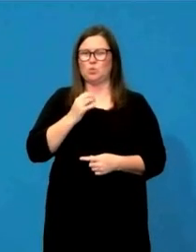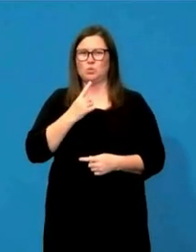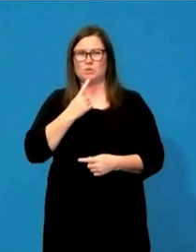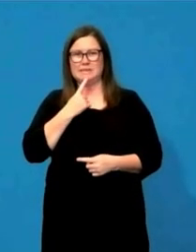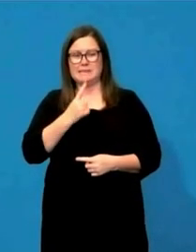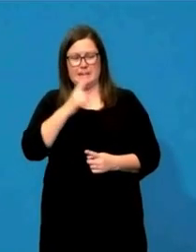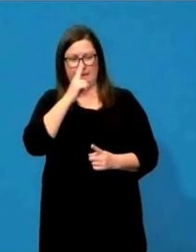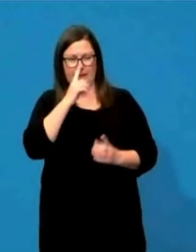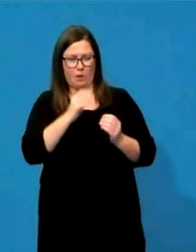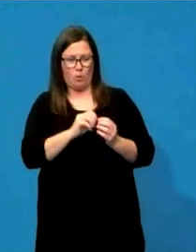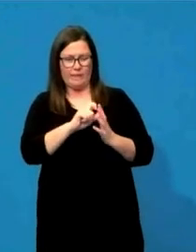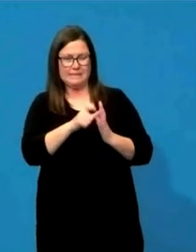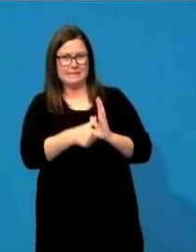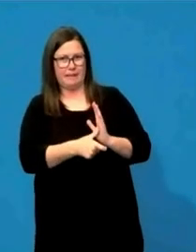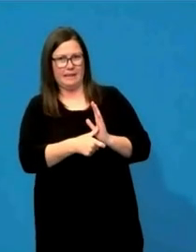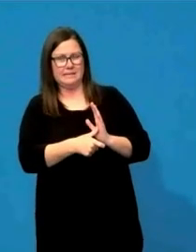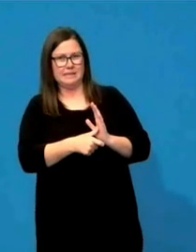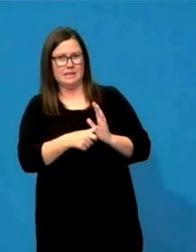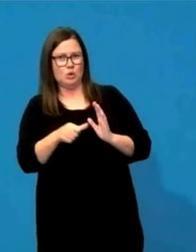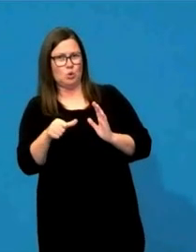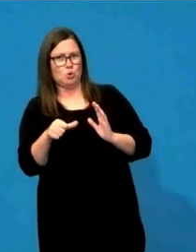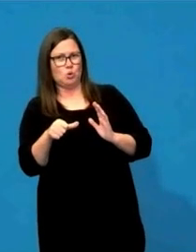It doesn't - it is foreign.